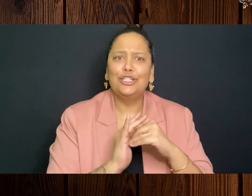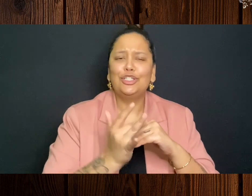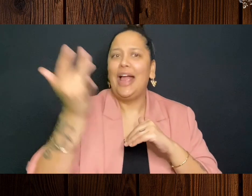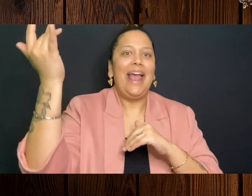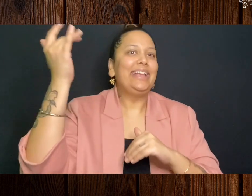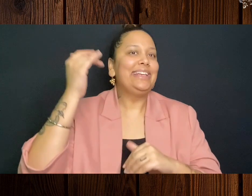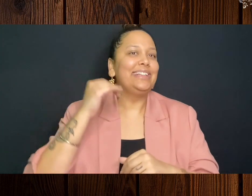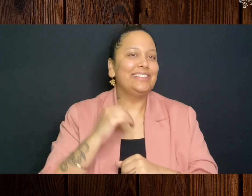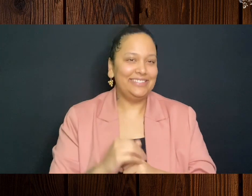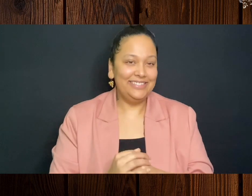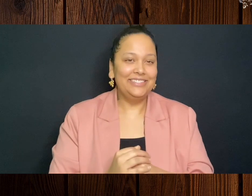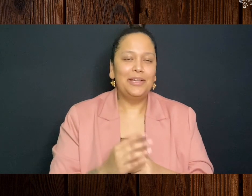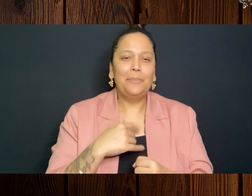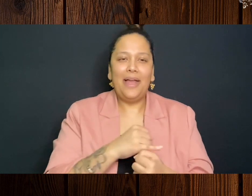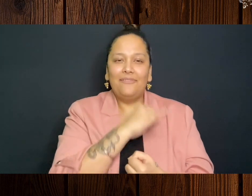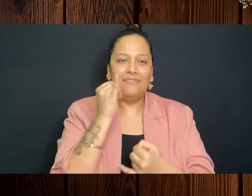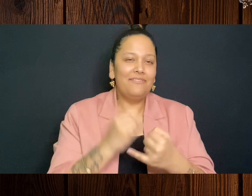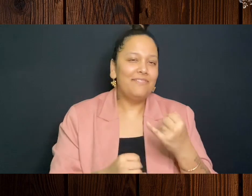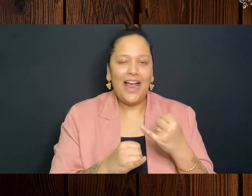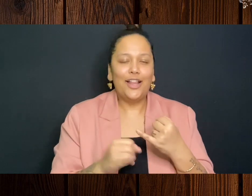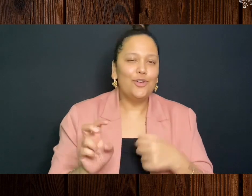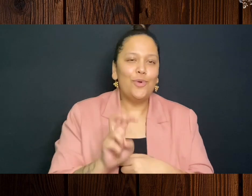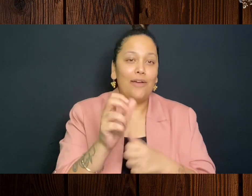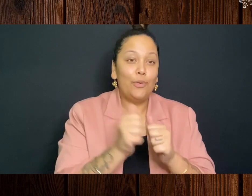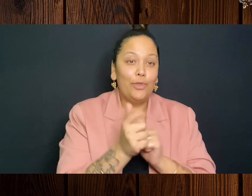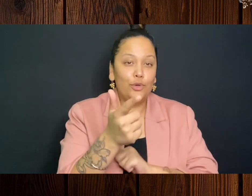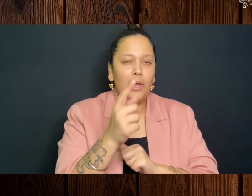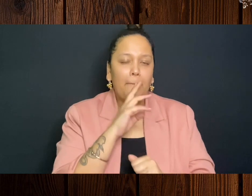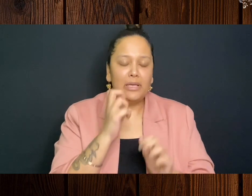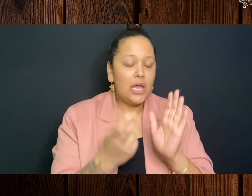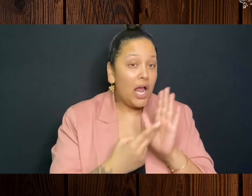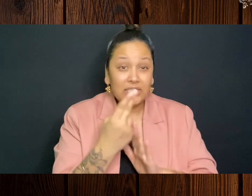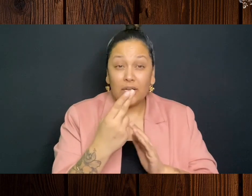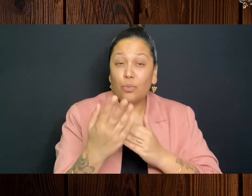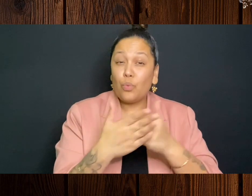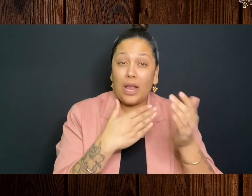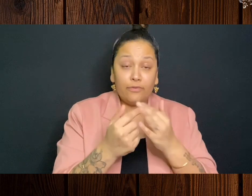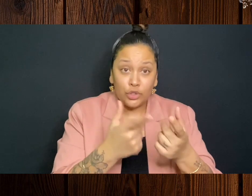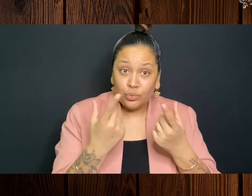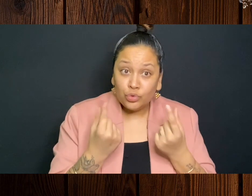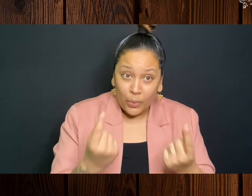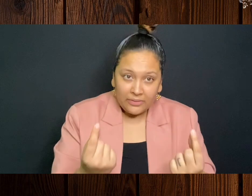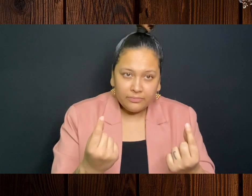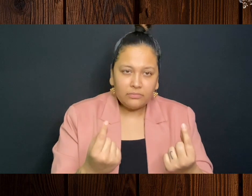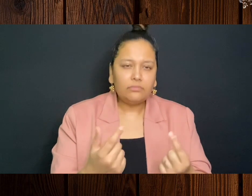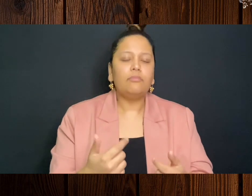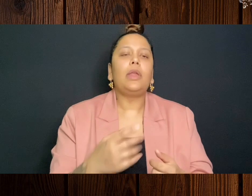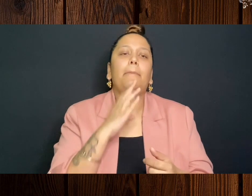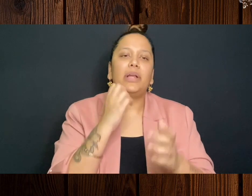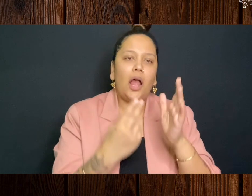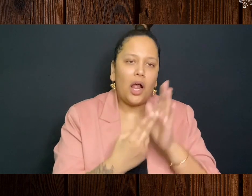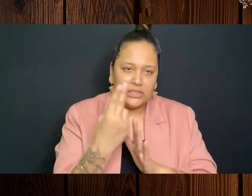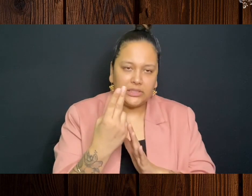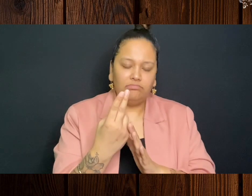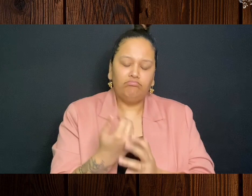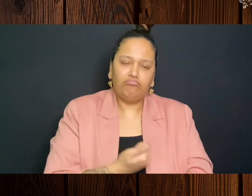[New Segment] My final share with you Traveller is be honest. Whatever you do in life, just have honesty, integrity, and just express